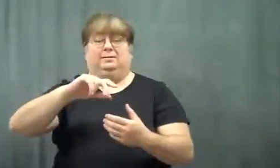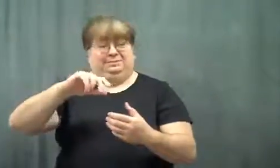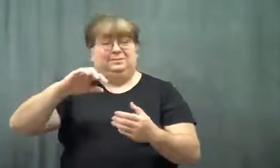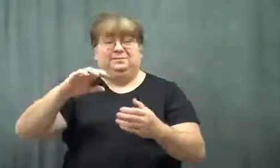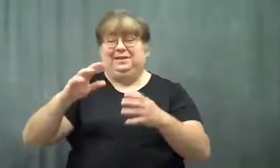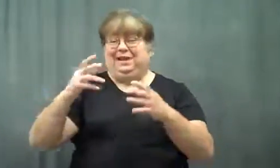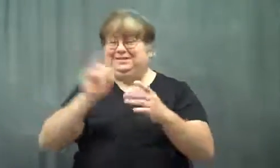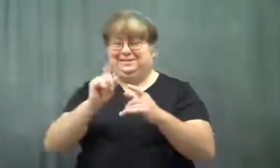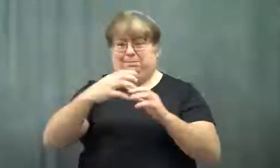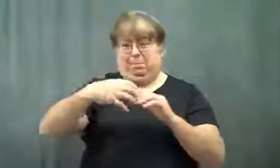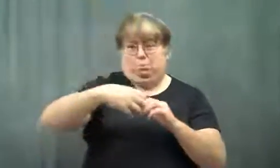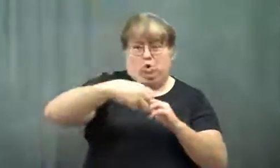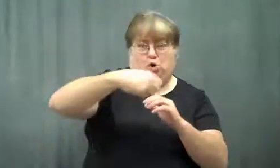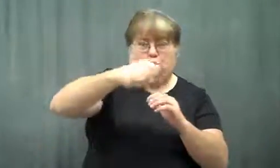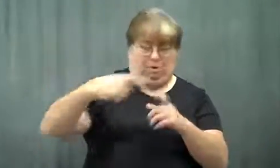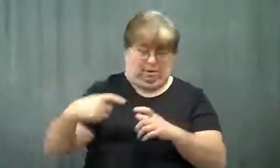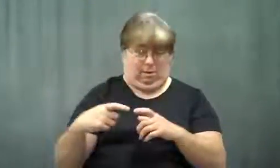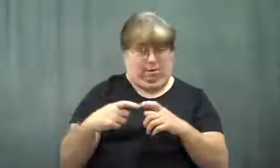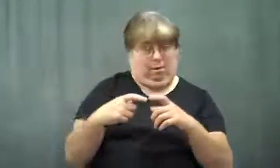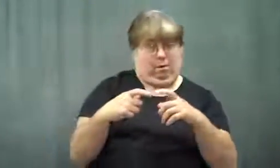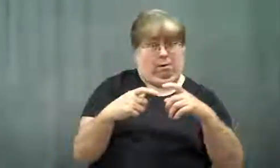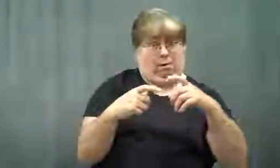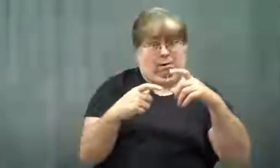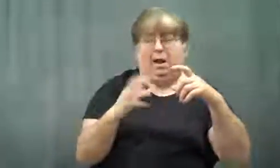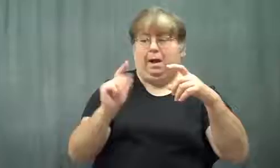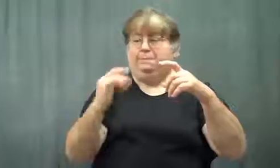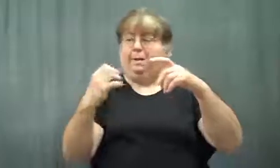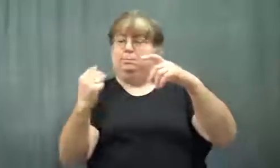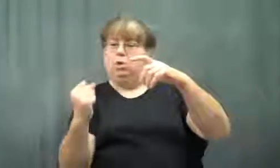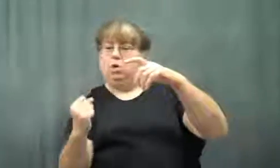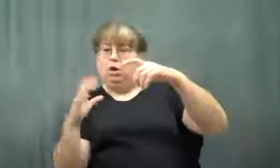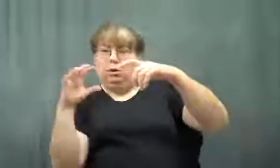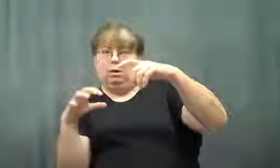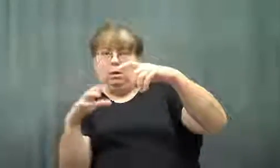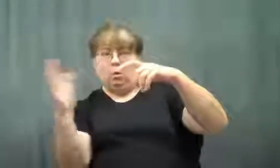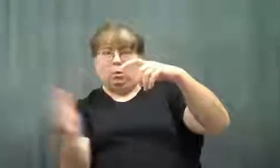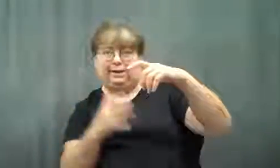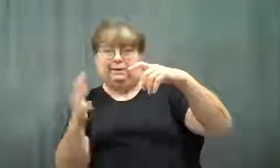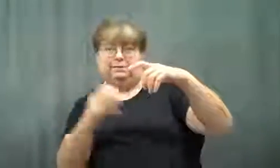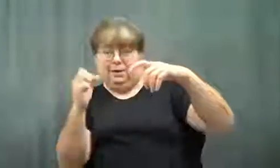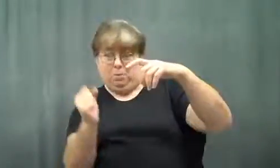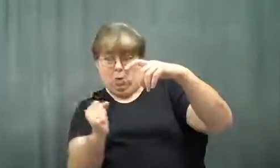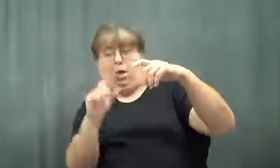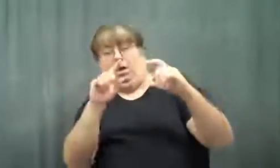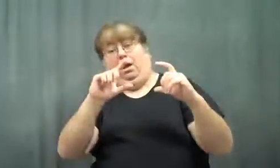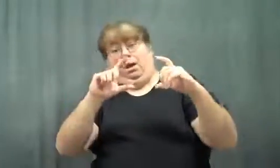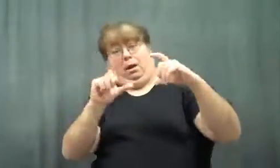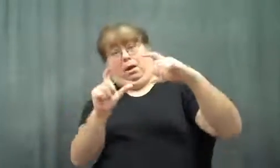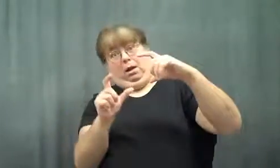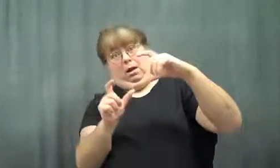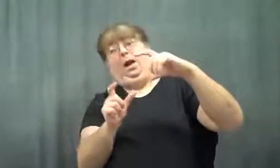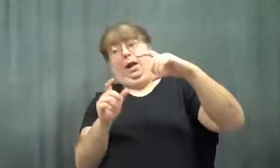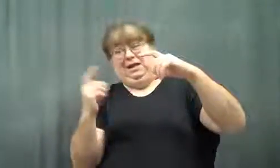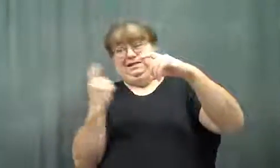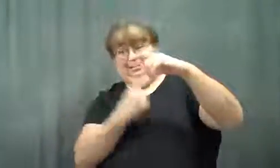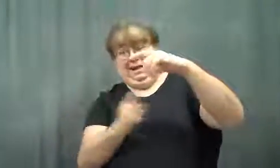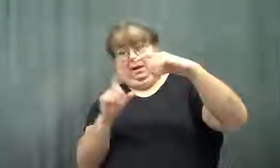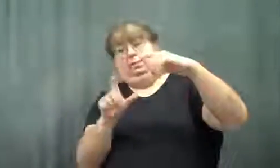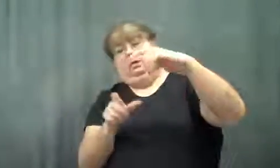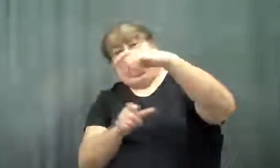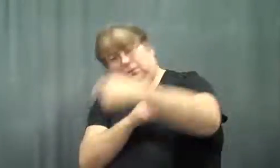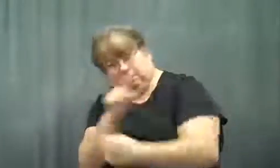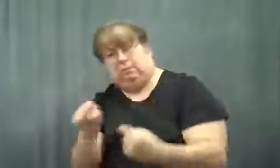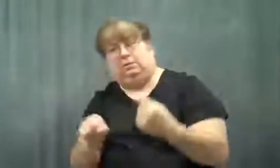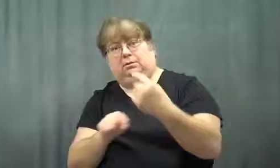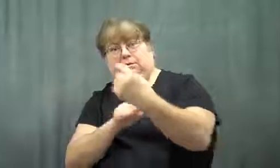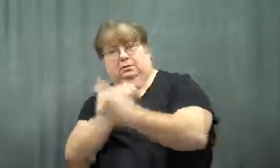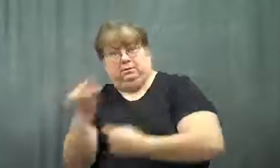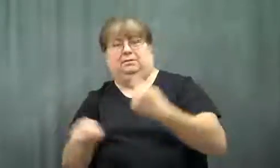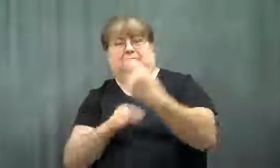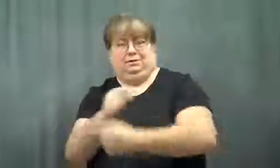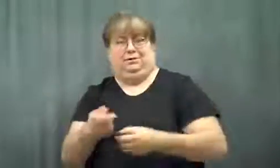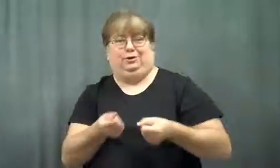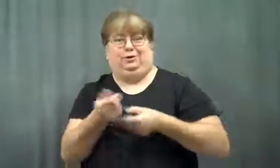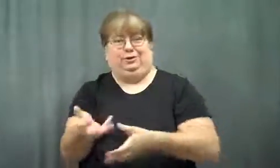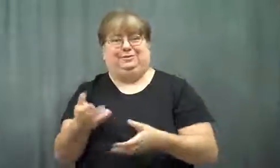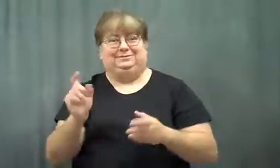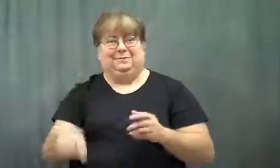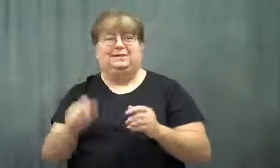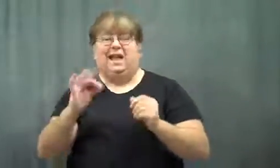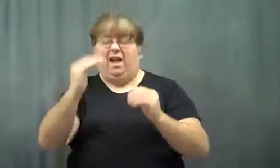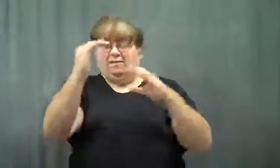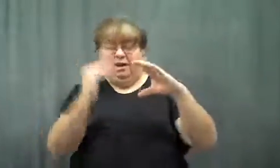Hurricanes pull up but the wind pulls it down to create a rotation.